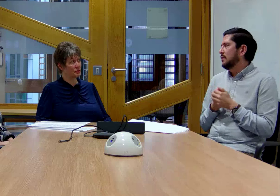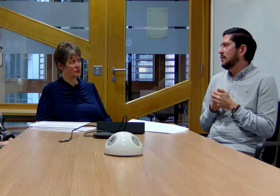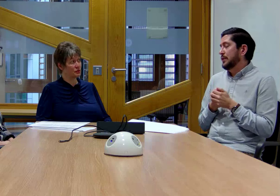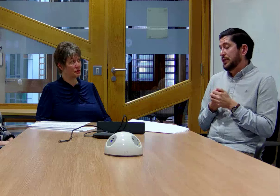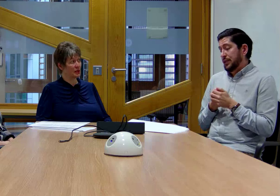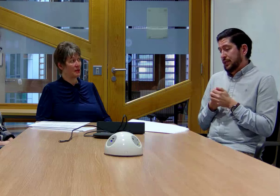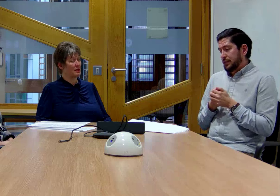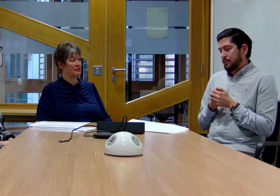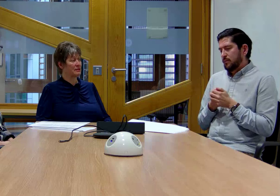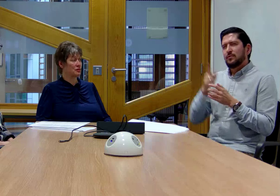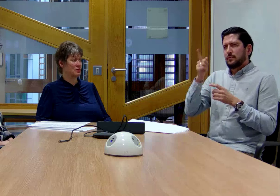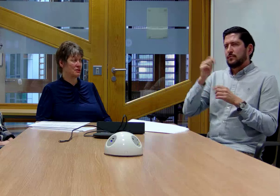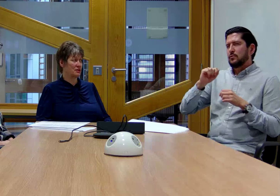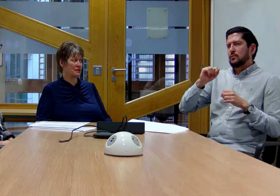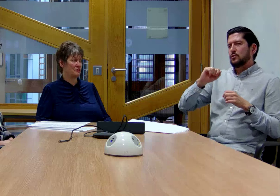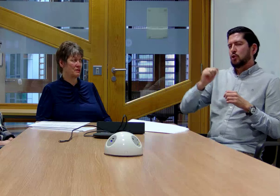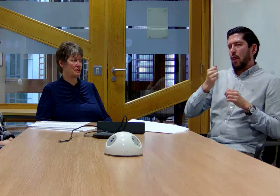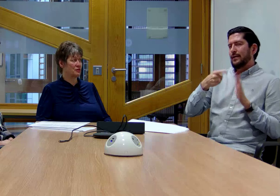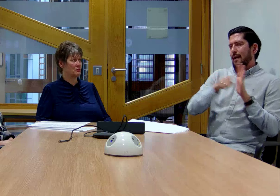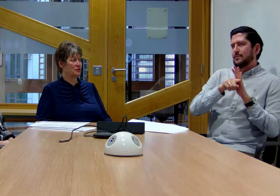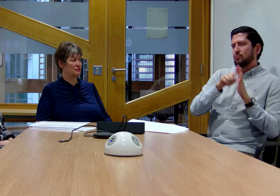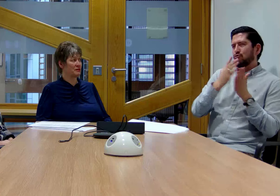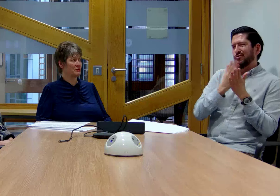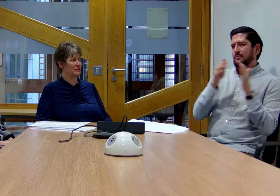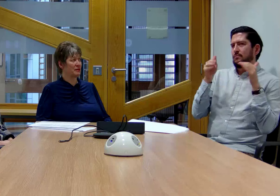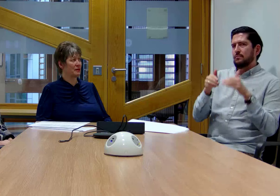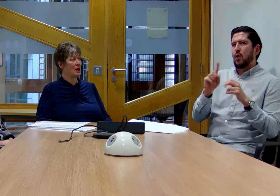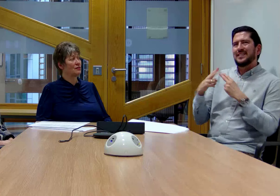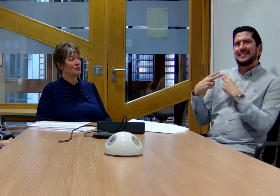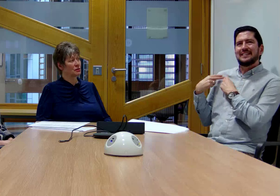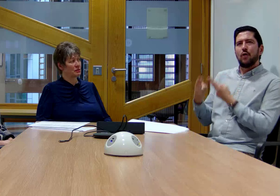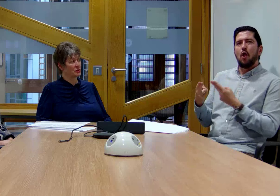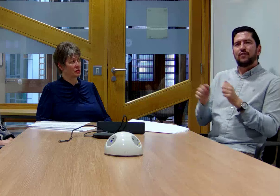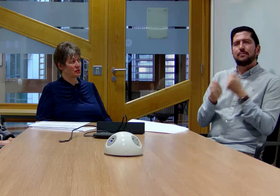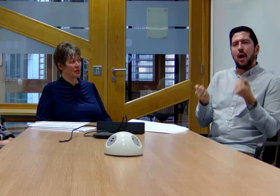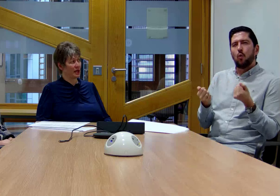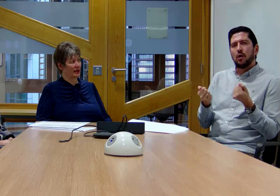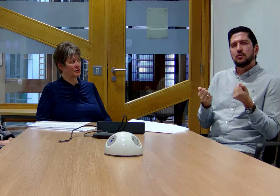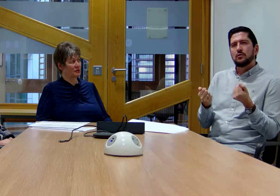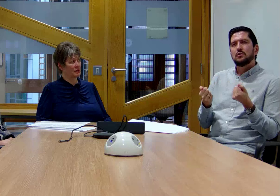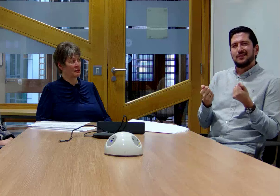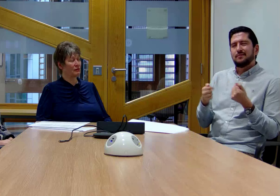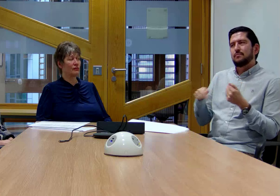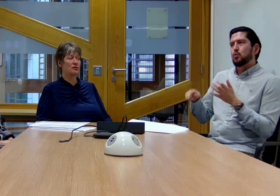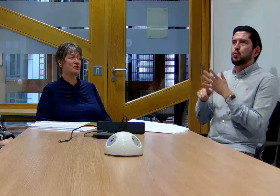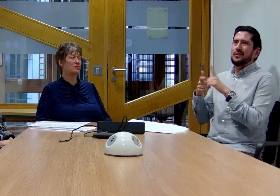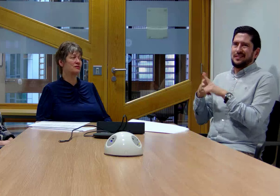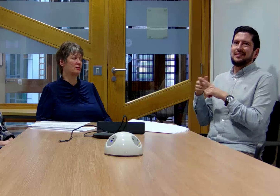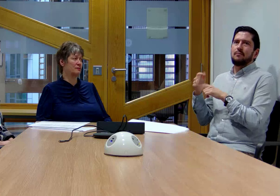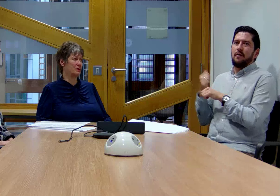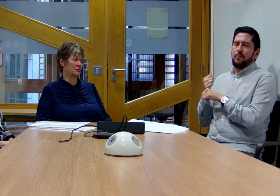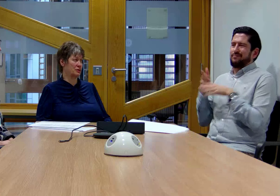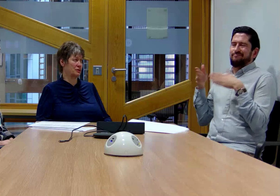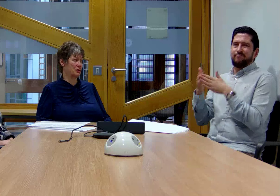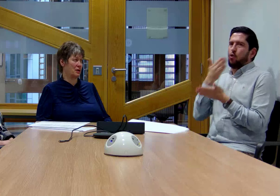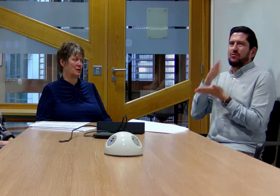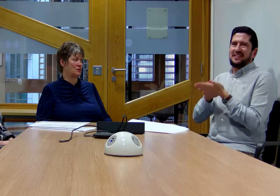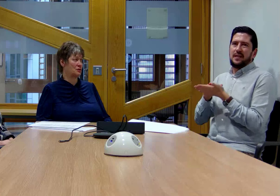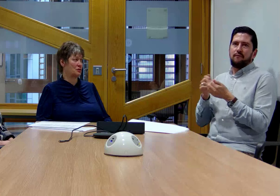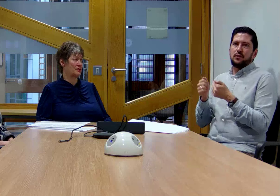make sure that accessibility is included for BSL users. So as I say, that will be a big